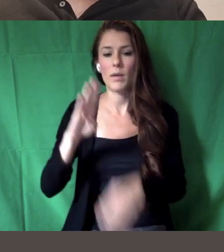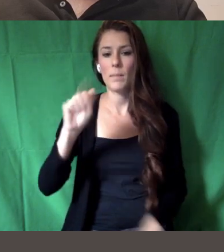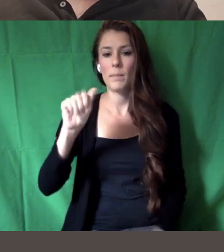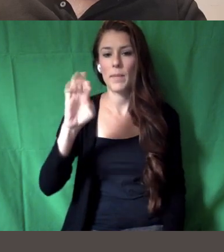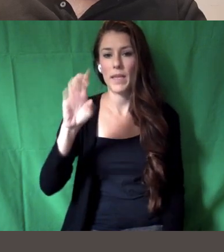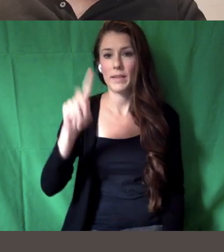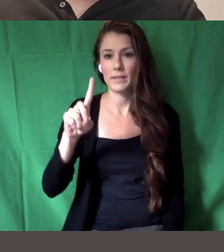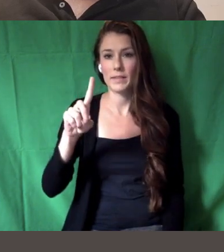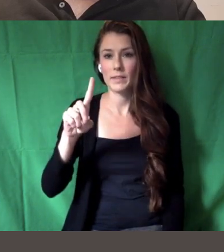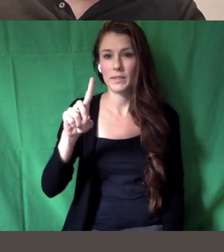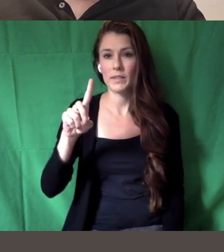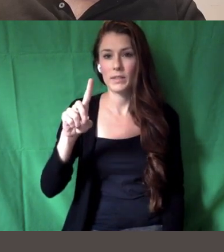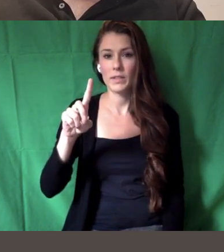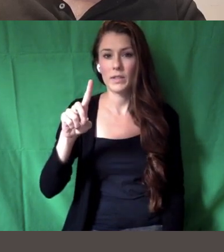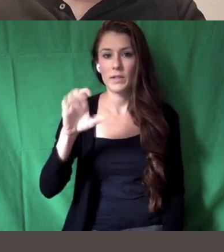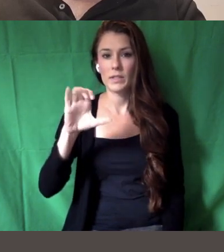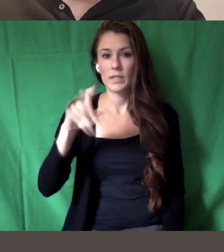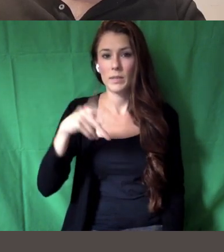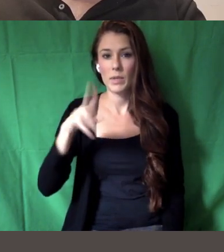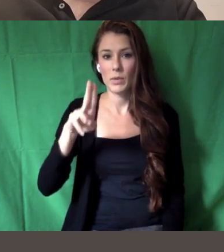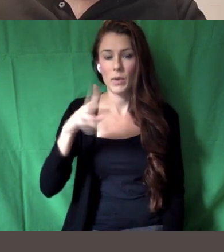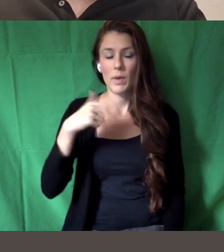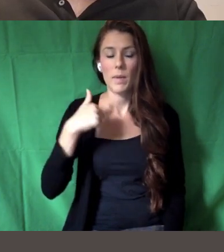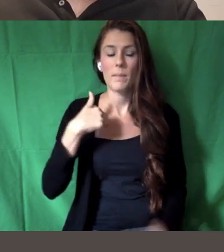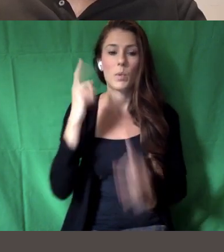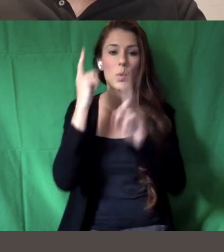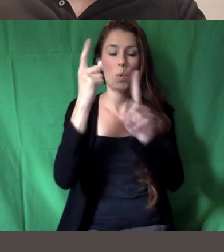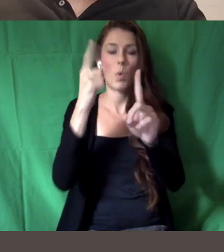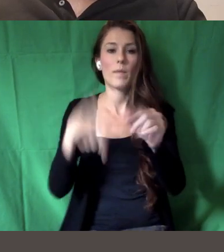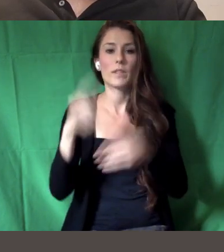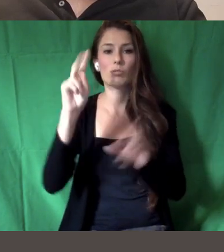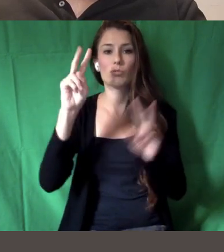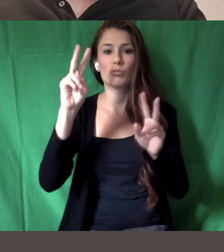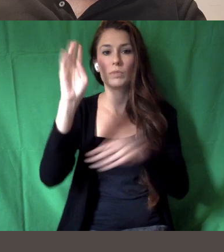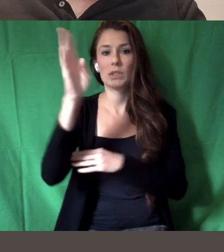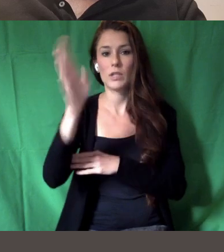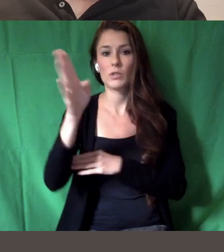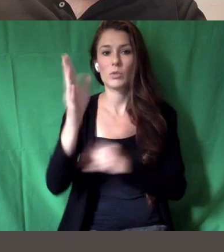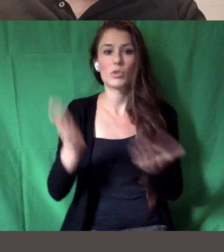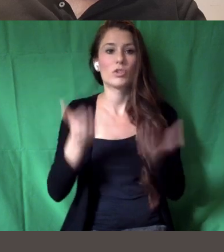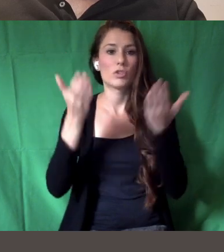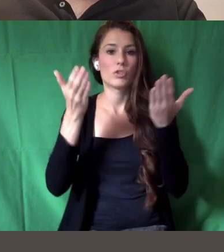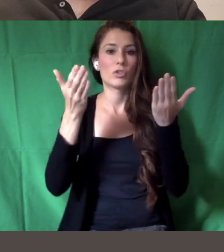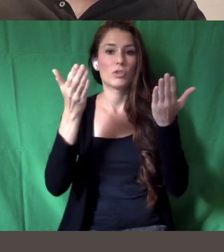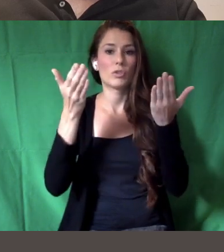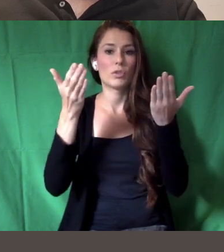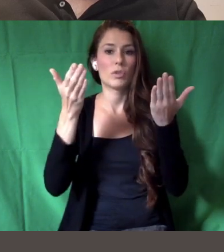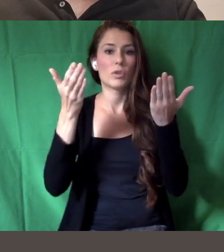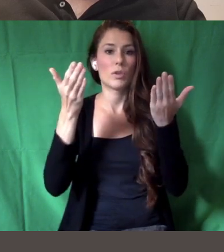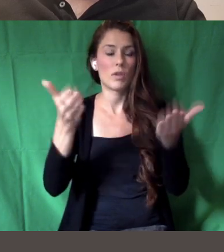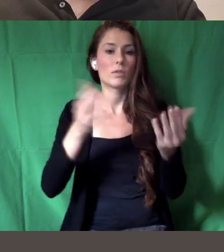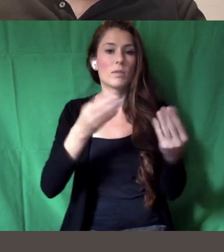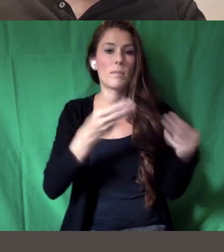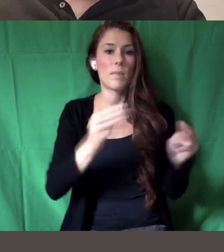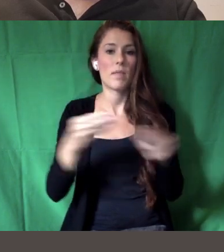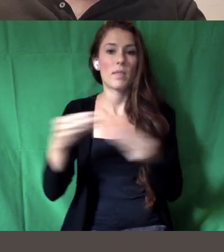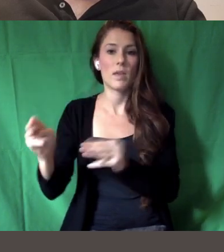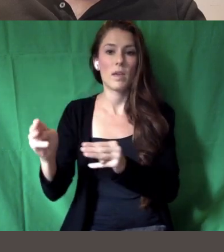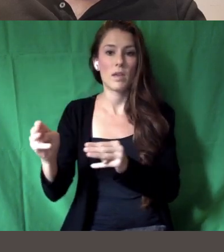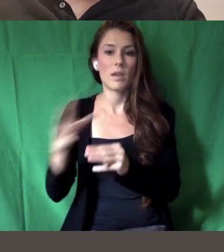Graviton CPU family. My primary goal in this presentation is to suggest a methodology and